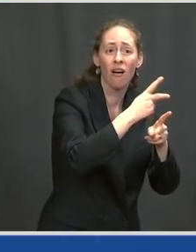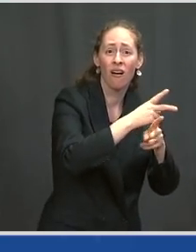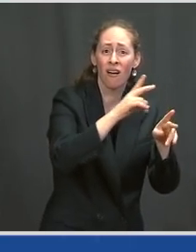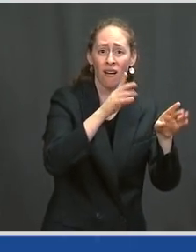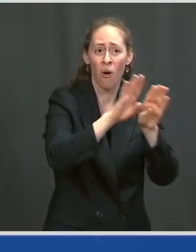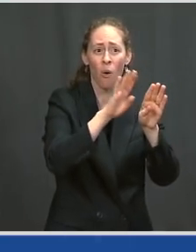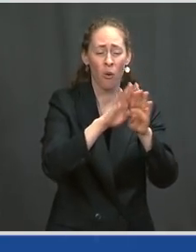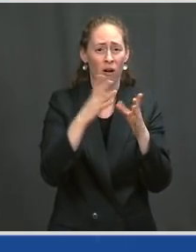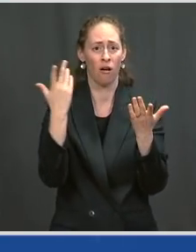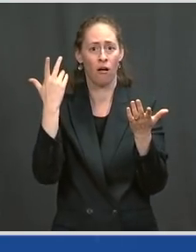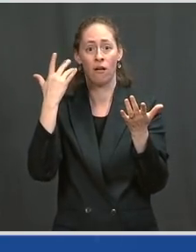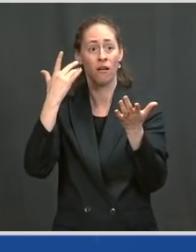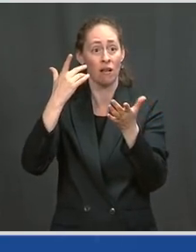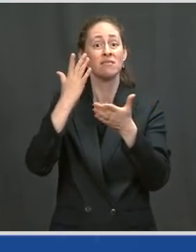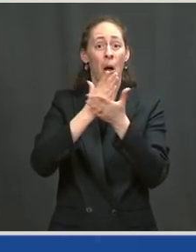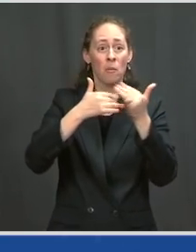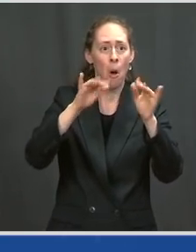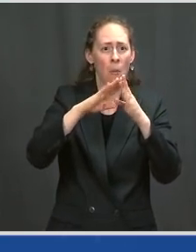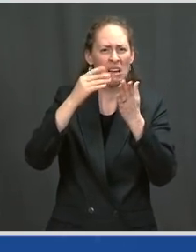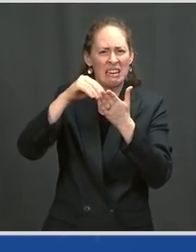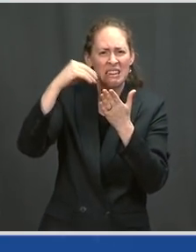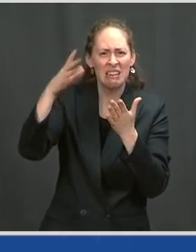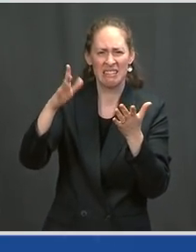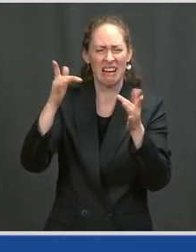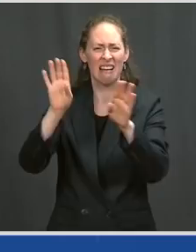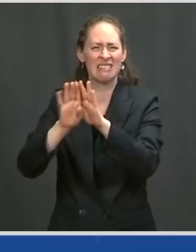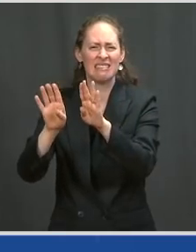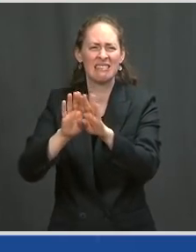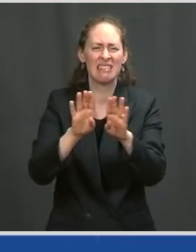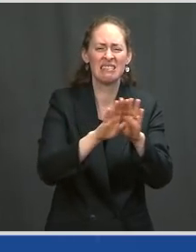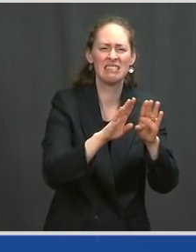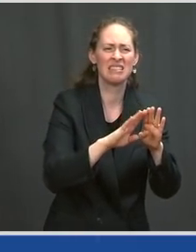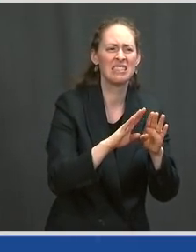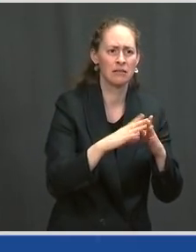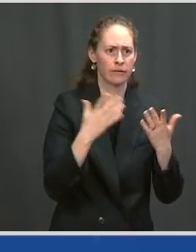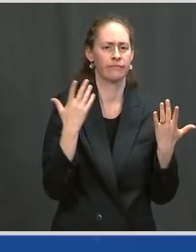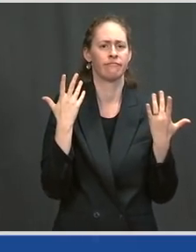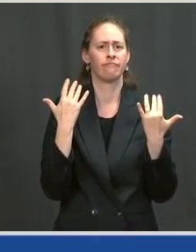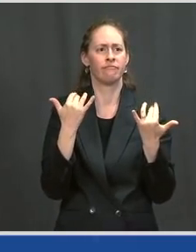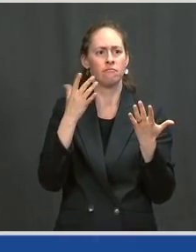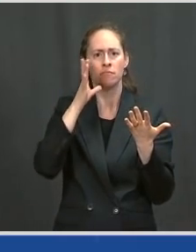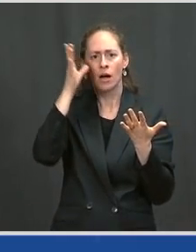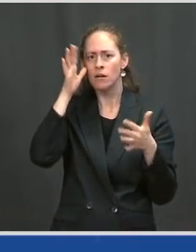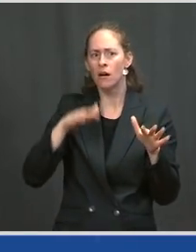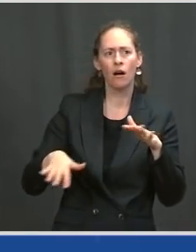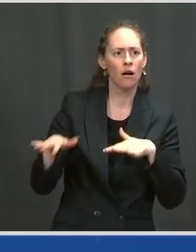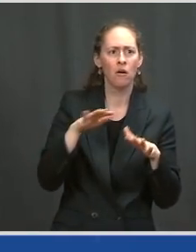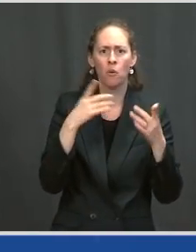As a result, parents lost support -- lost the support system they depended on for childcare,